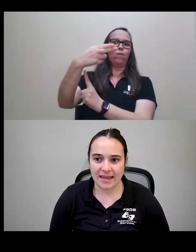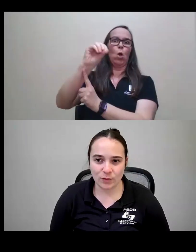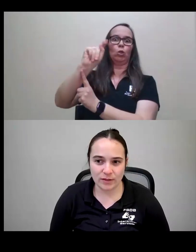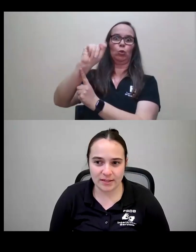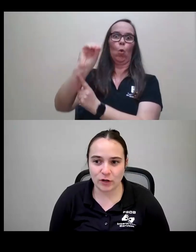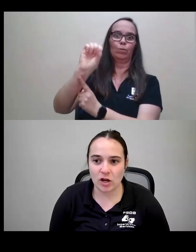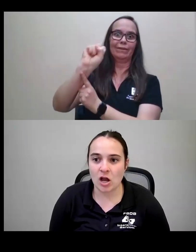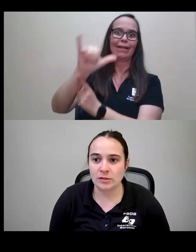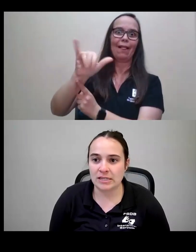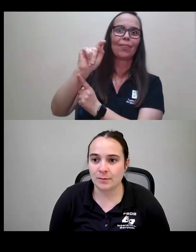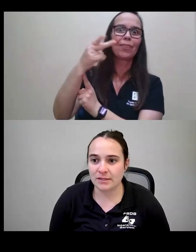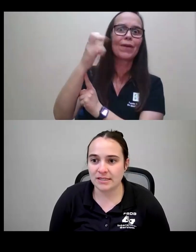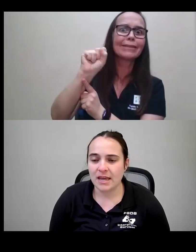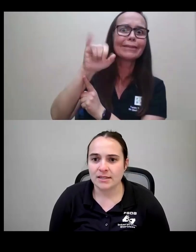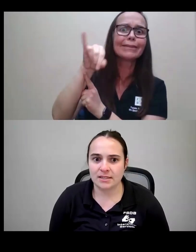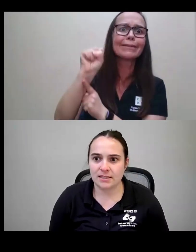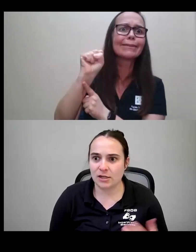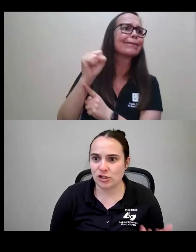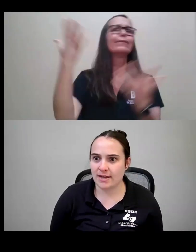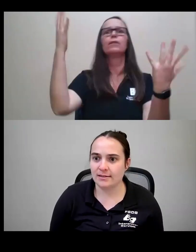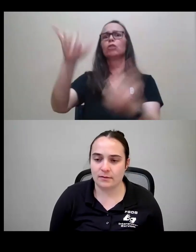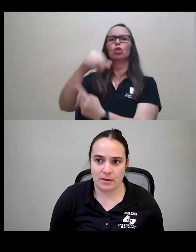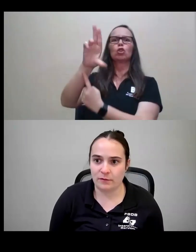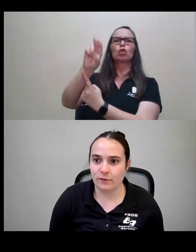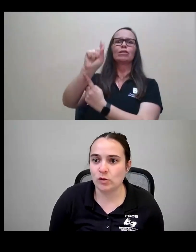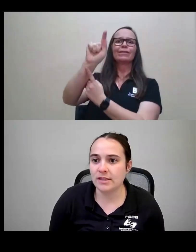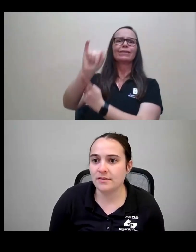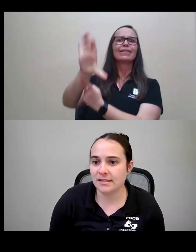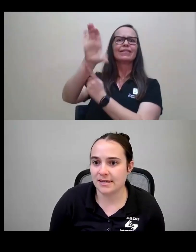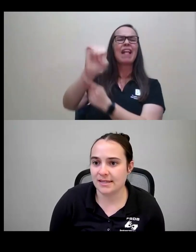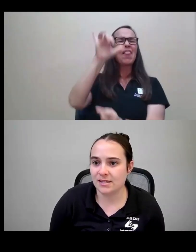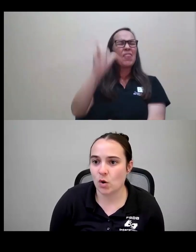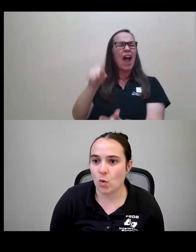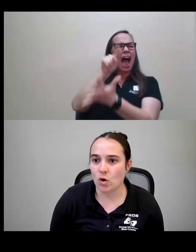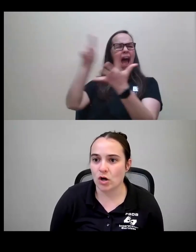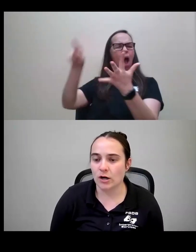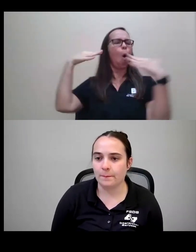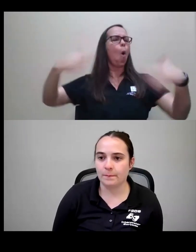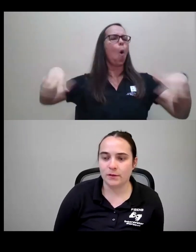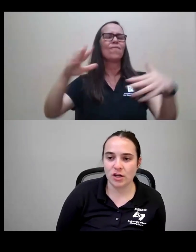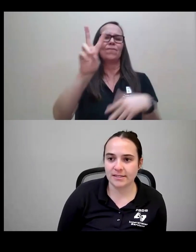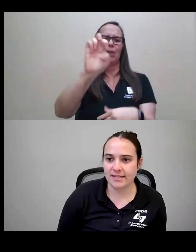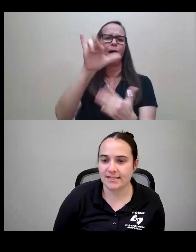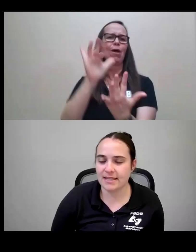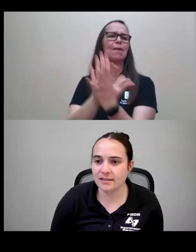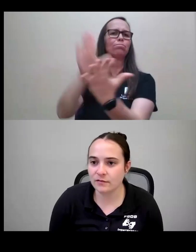I can handle these different concepts such as maybe photosynthesis or justice,